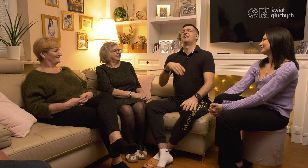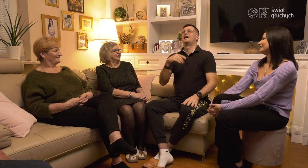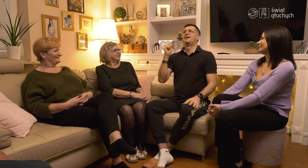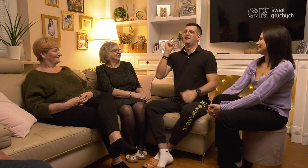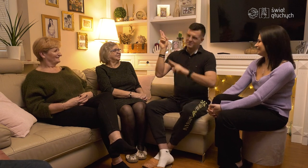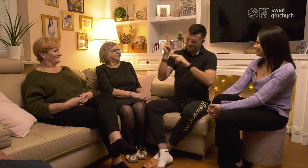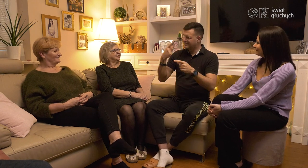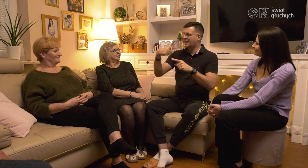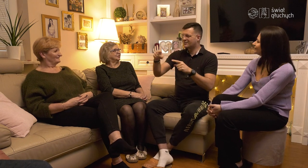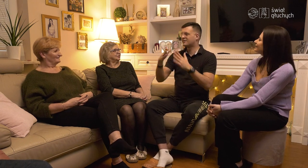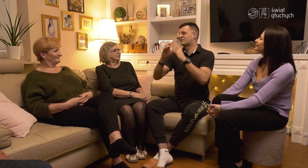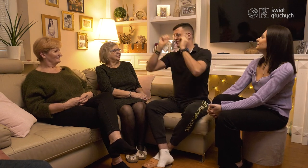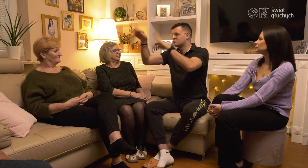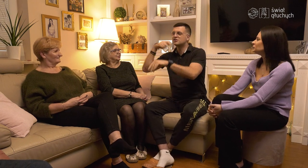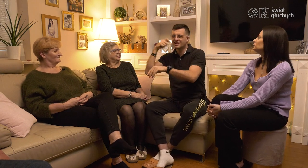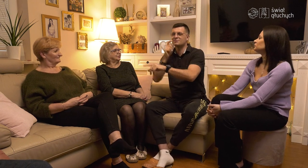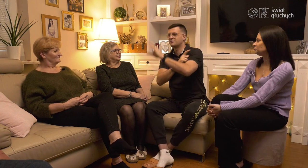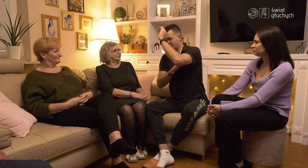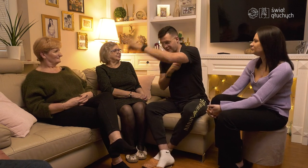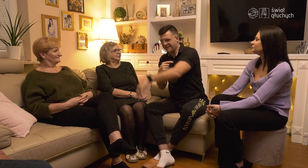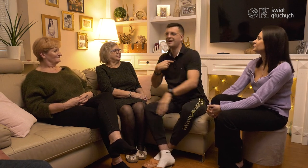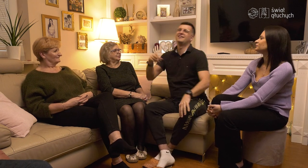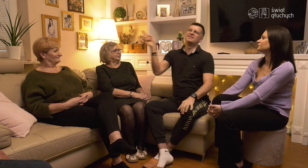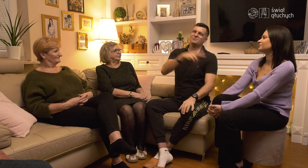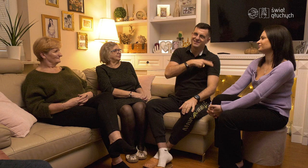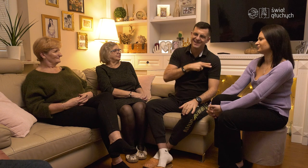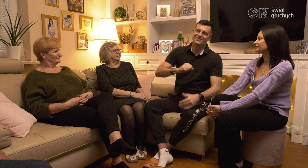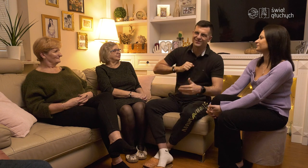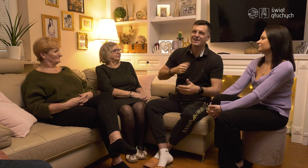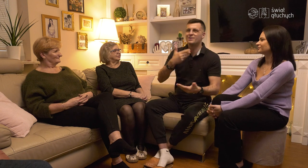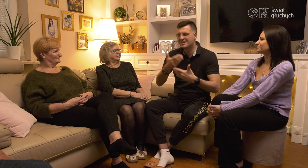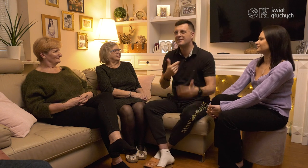I drove David home, under the care of his grandfather, and returned to the hospital.